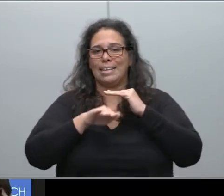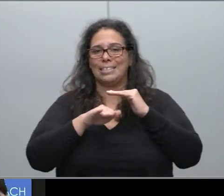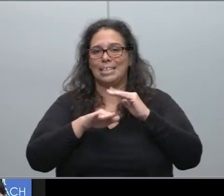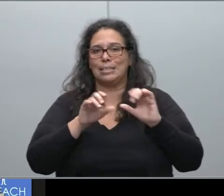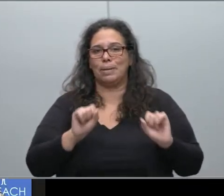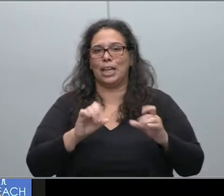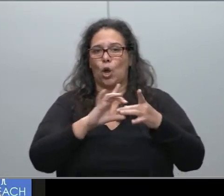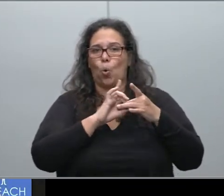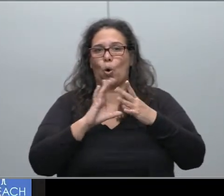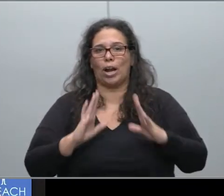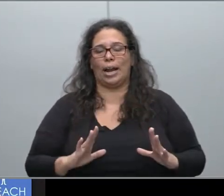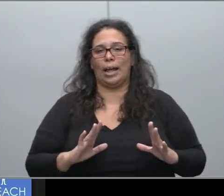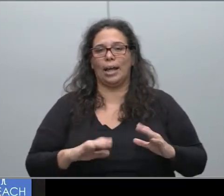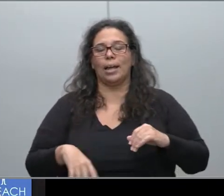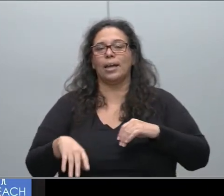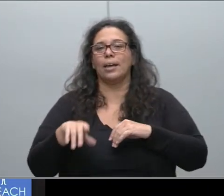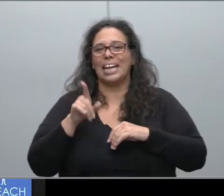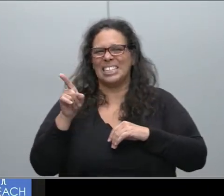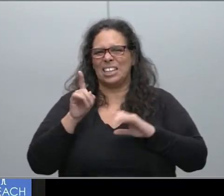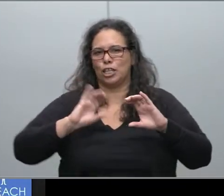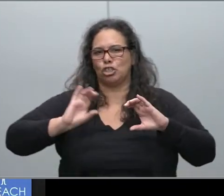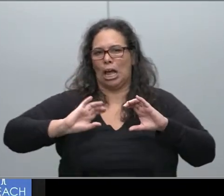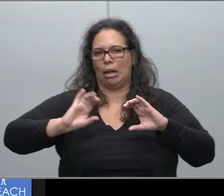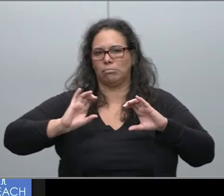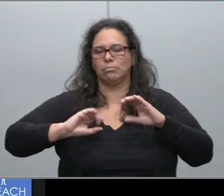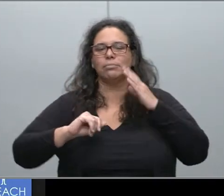Dr. Simon, did you wanna say anything to help close out our meeting?